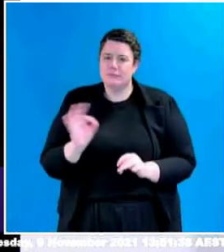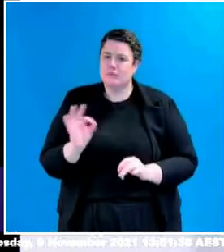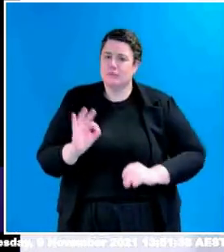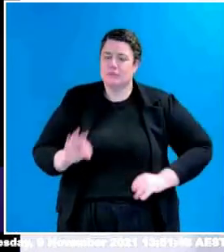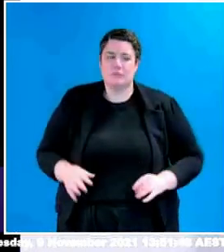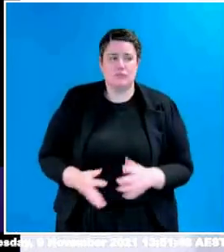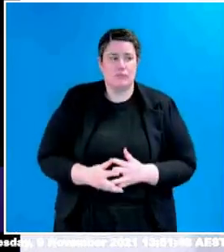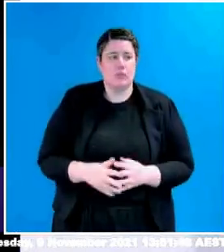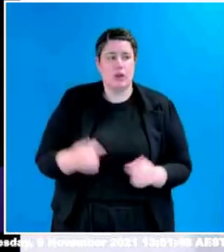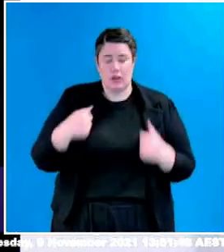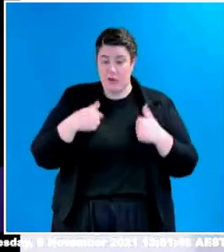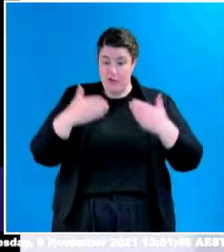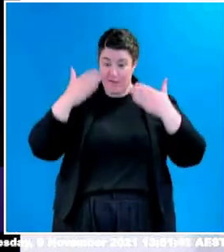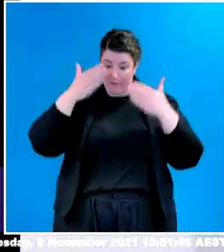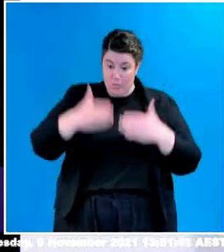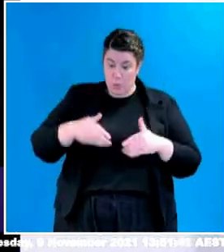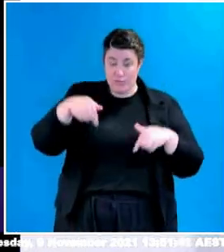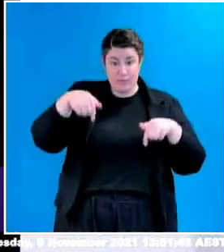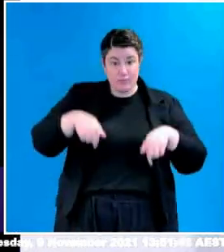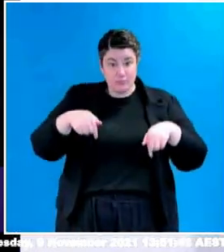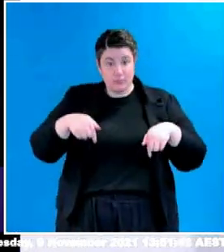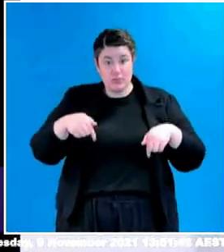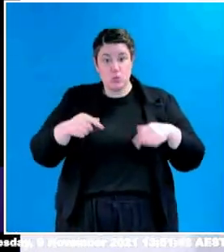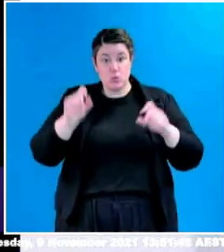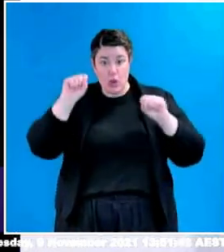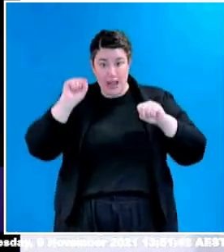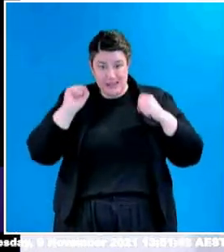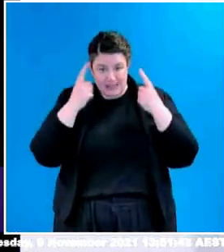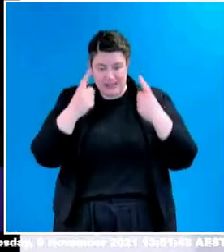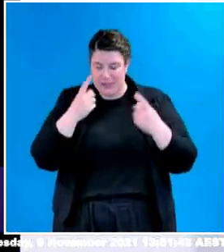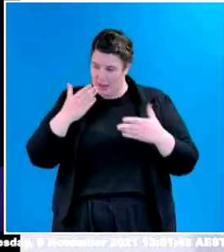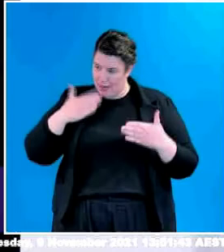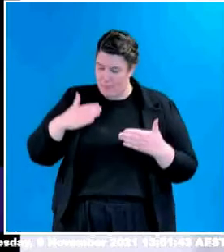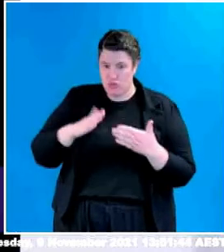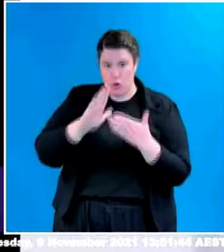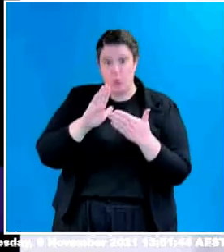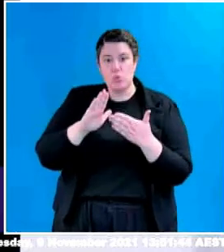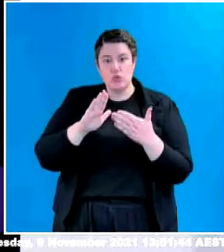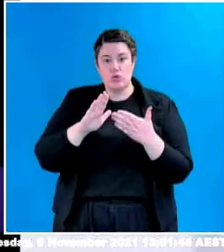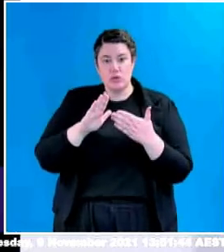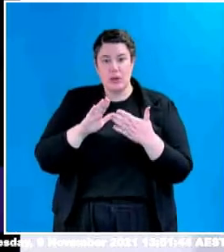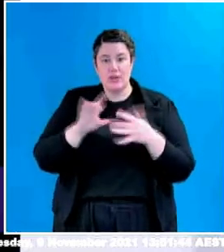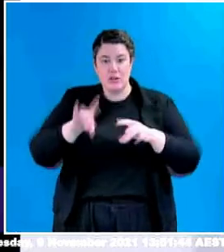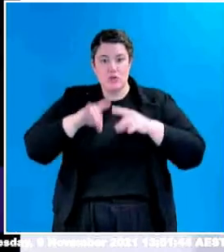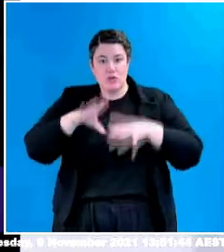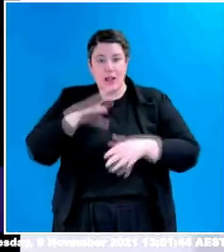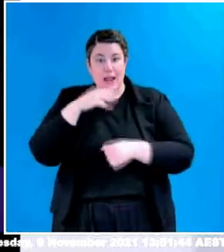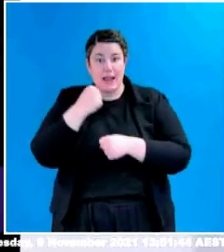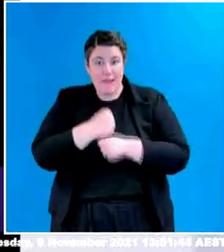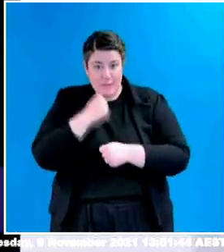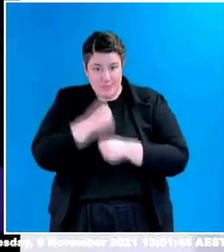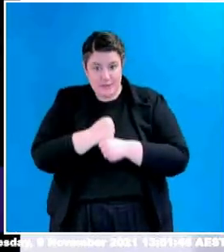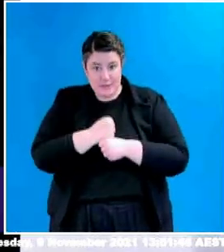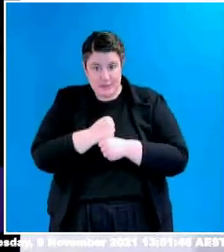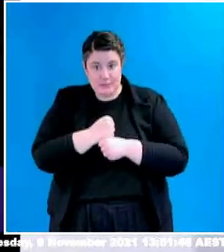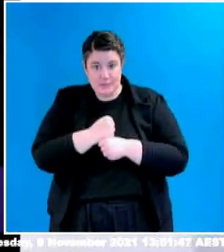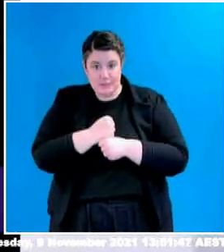Our focus for this session is to understand the approach the Commonwealth Government or the Australian Government takes --- and I use those expressions